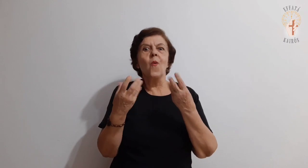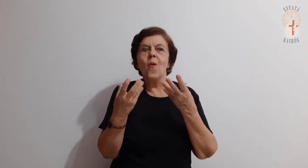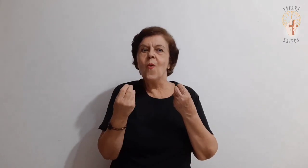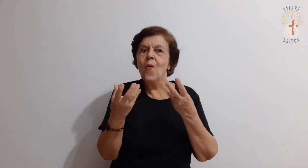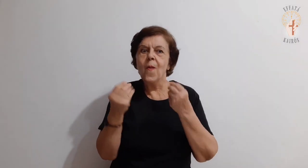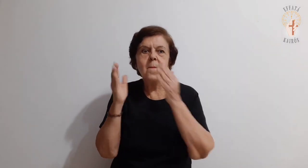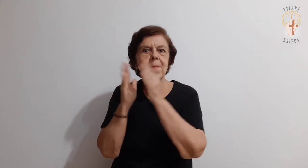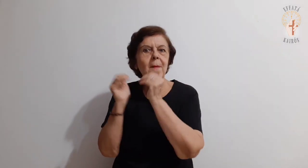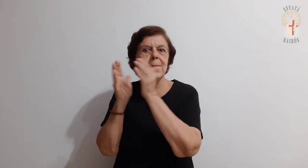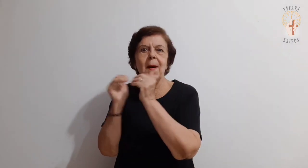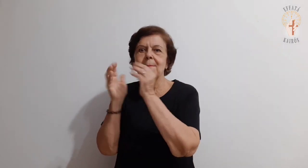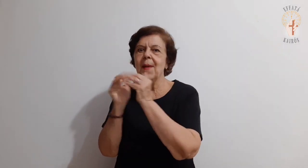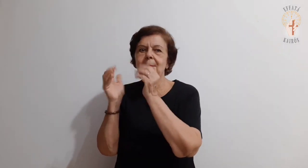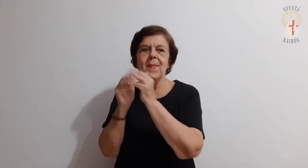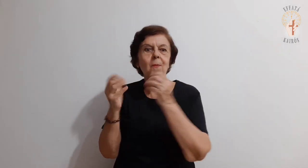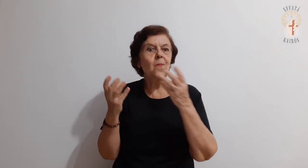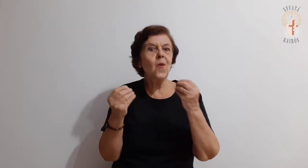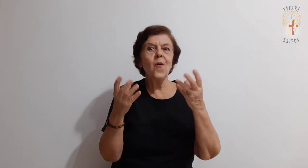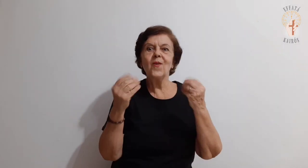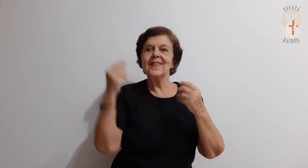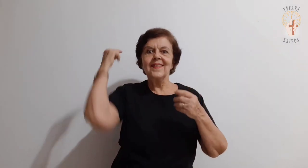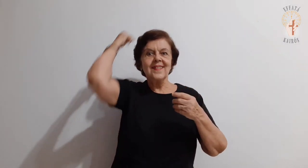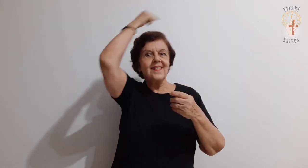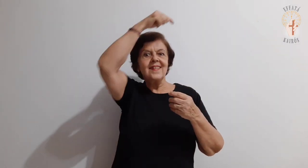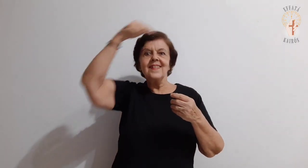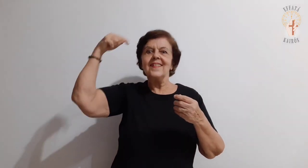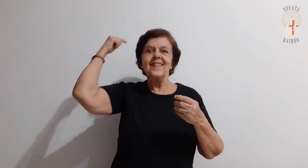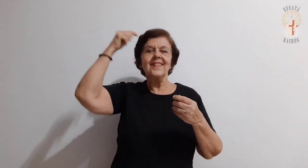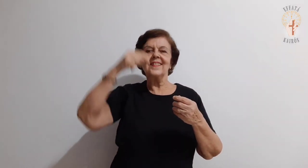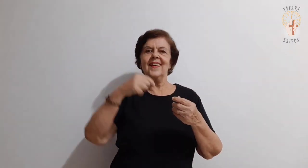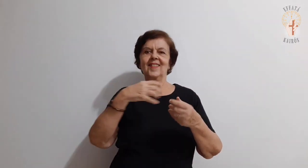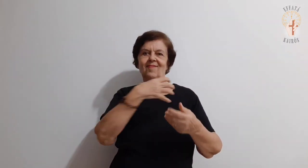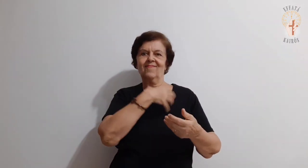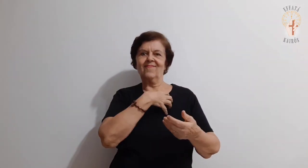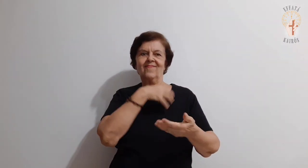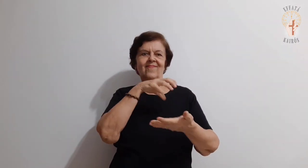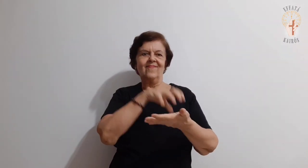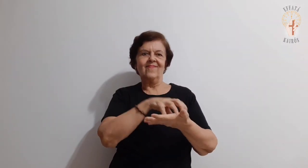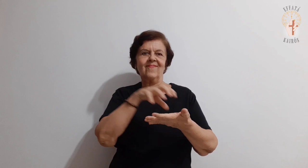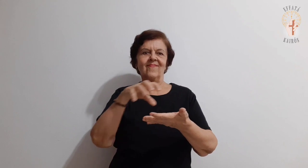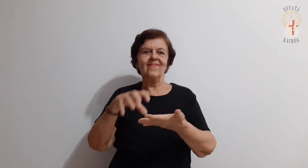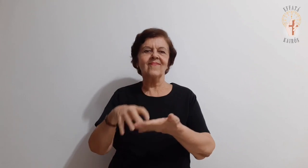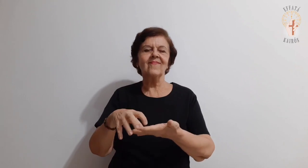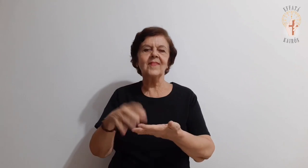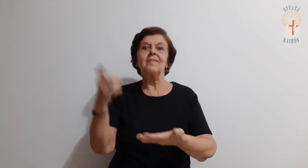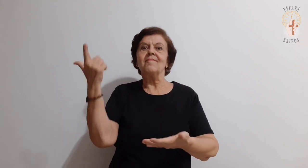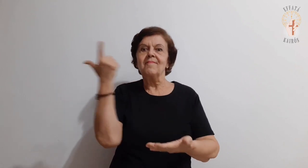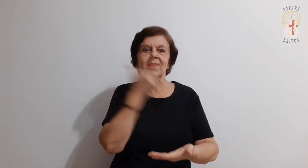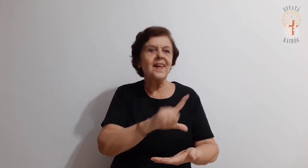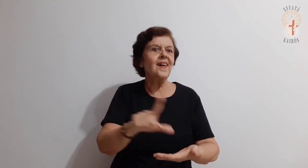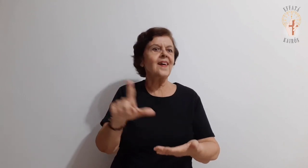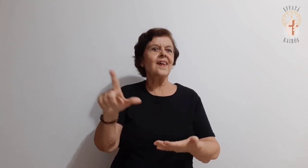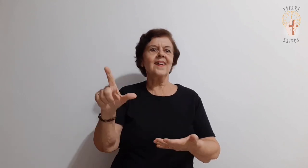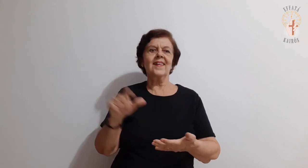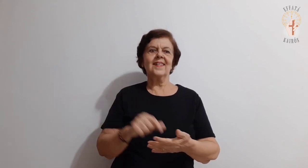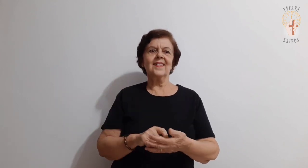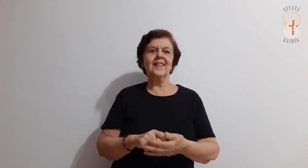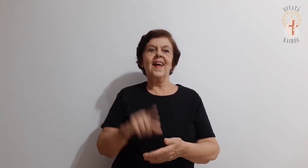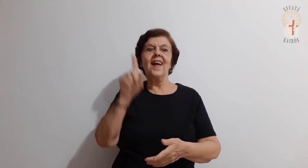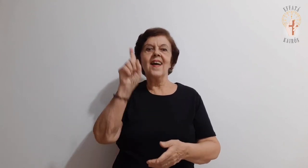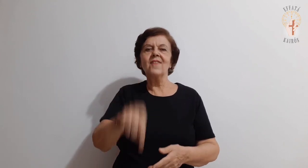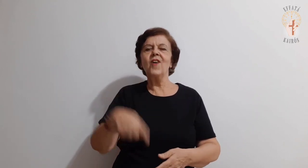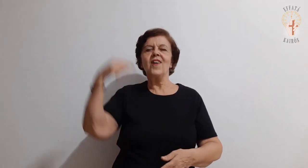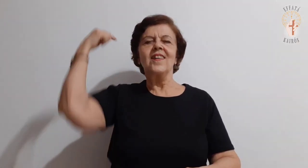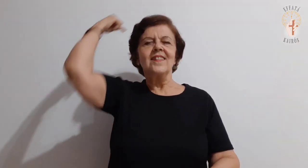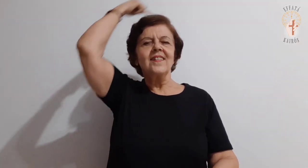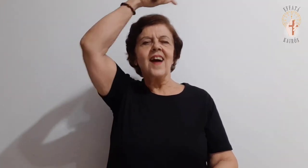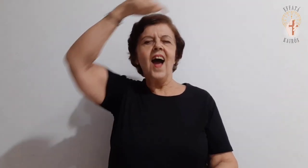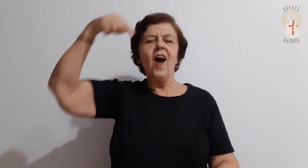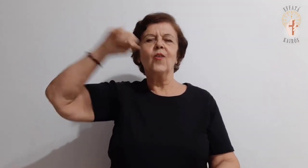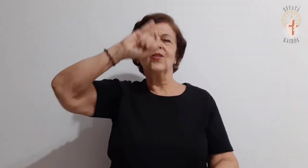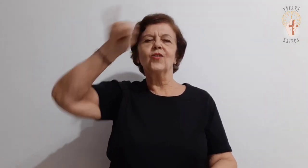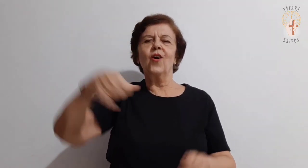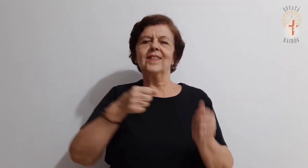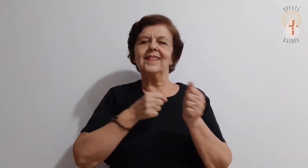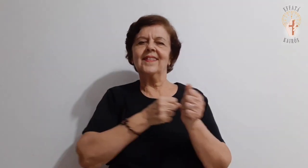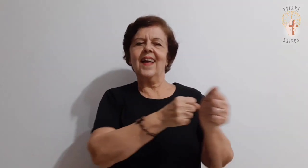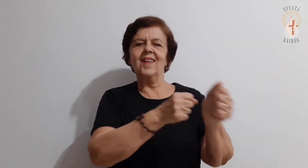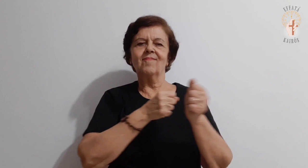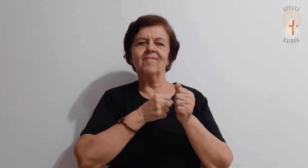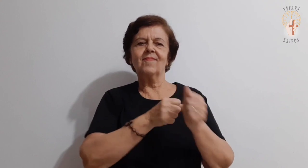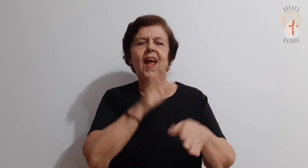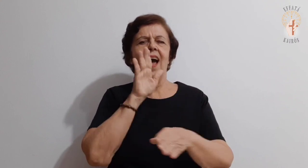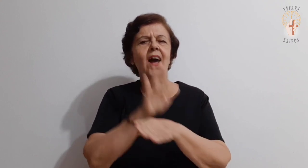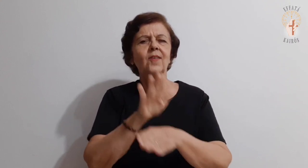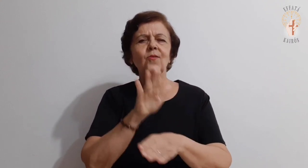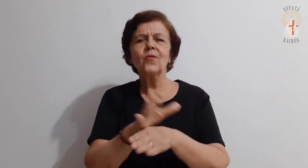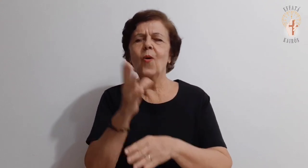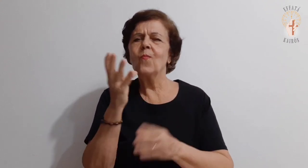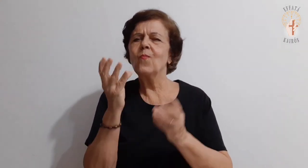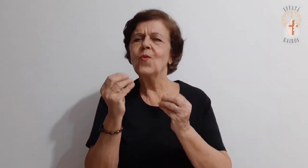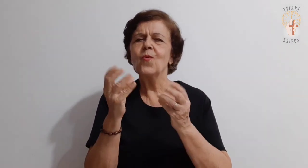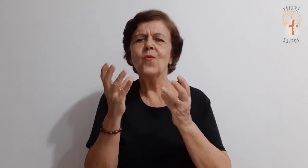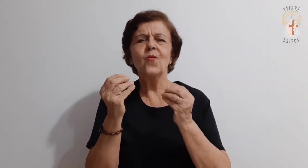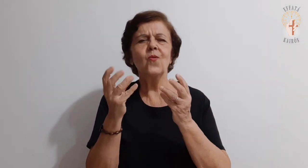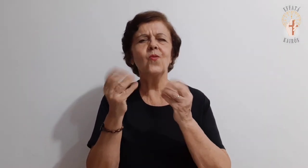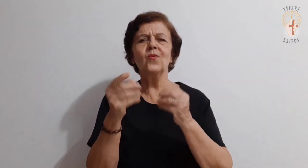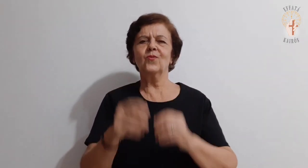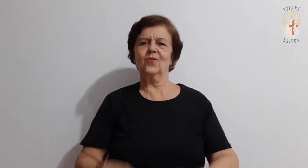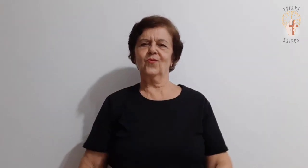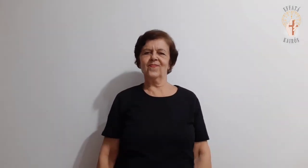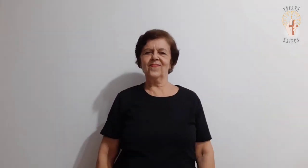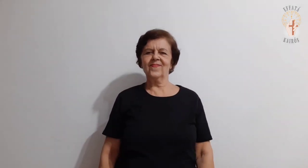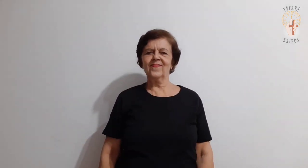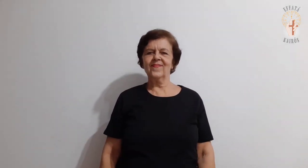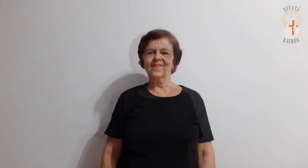Saint Águeda has achieved many graces through the intercession of Saint Joseph